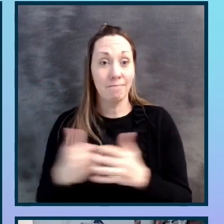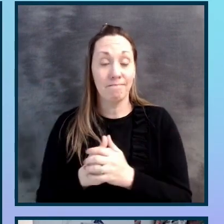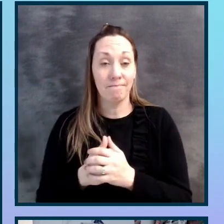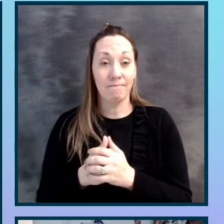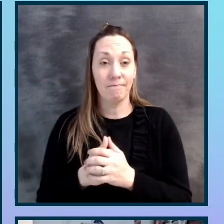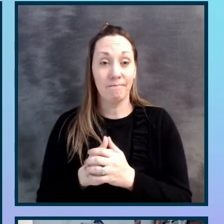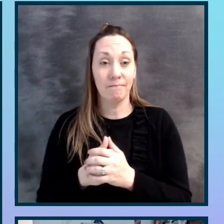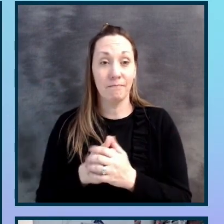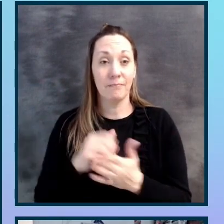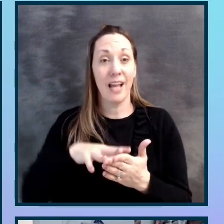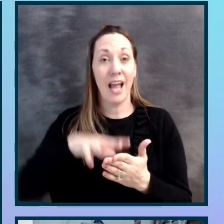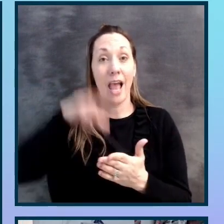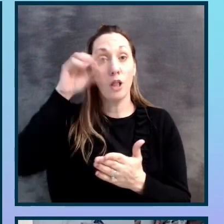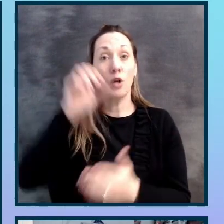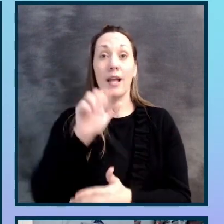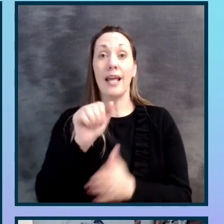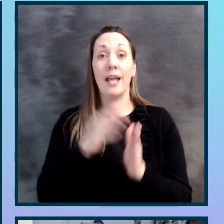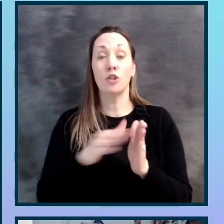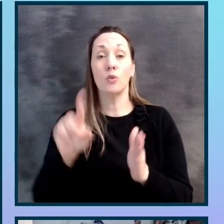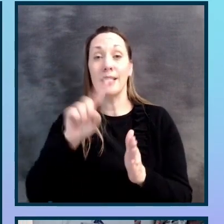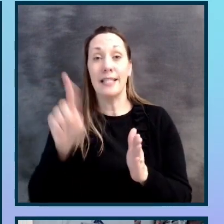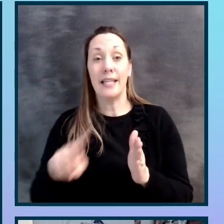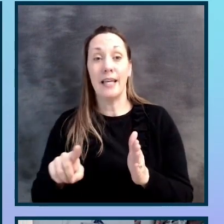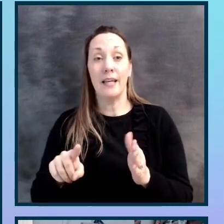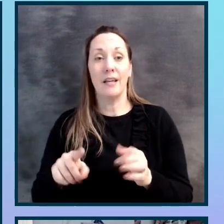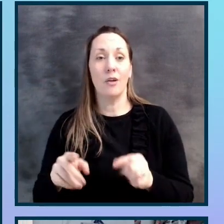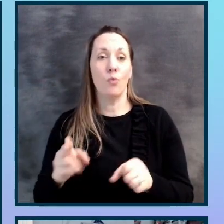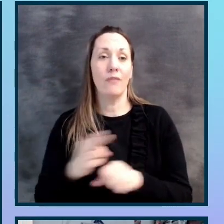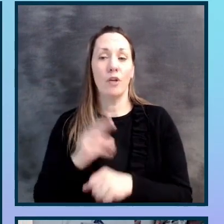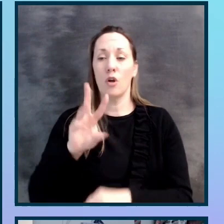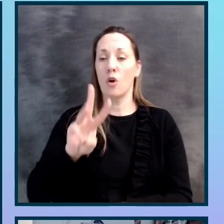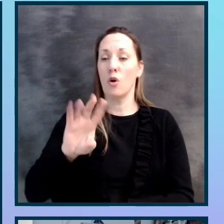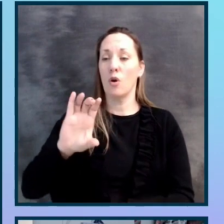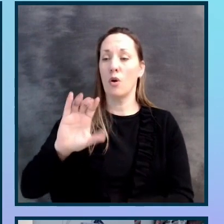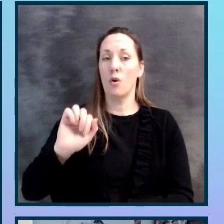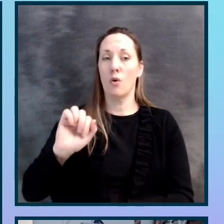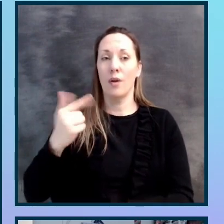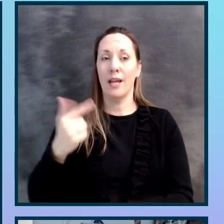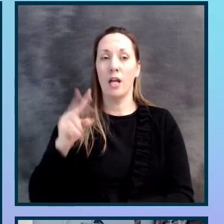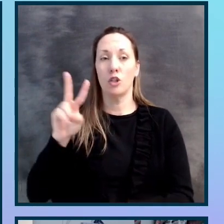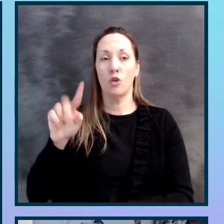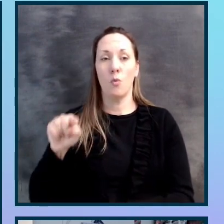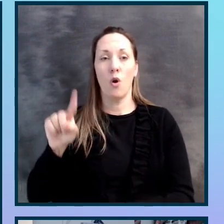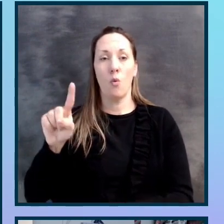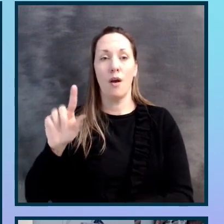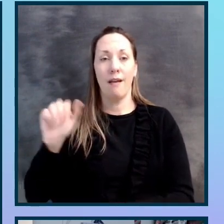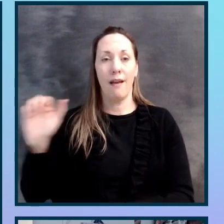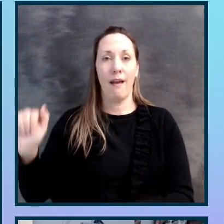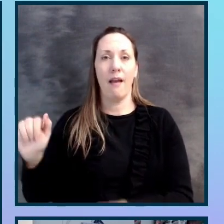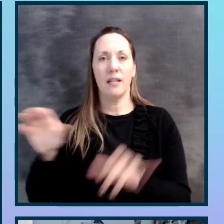At Learning A-Z, we've adopted WCAG 2.1 AA as our guideline and goal for accessibility.